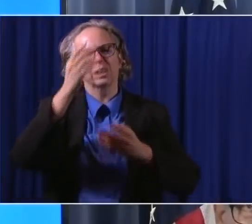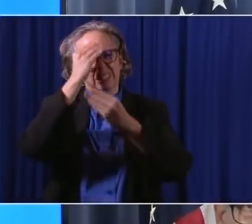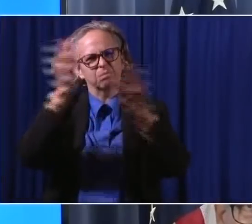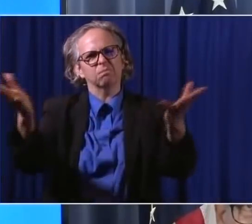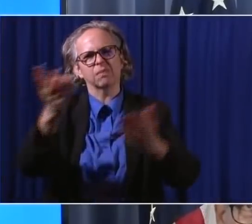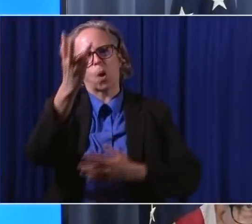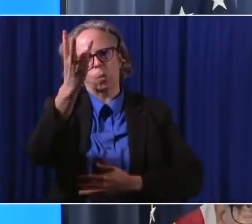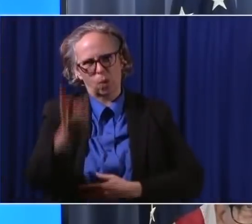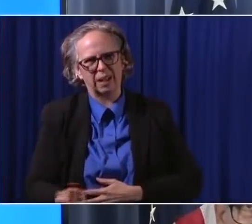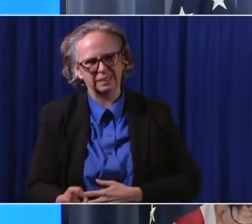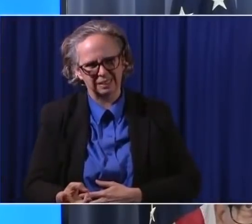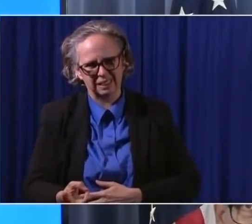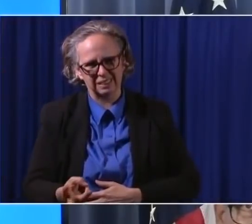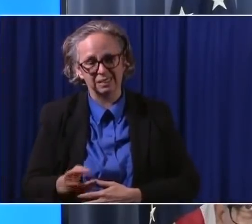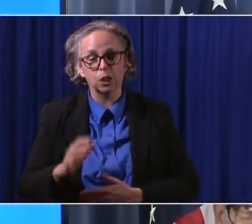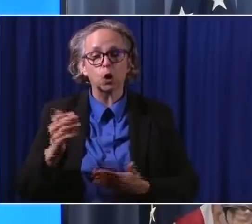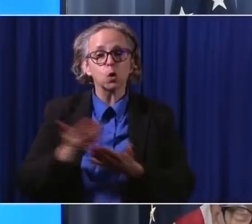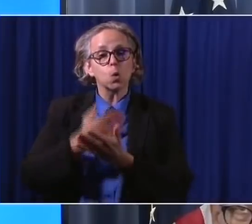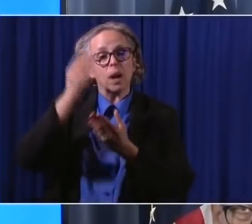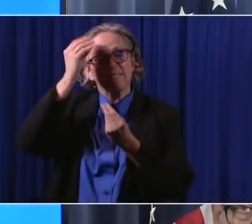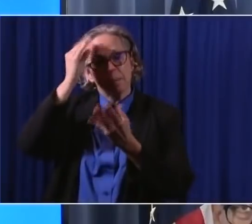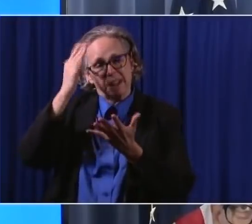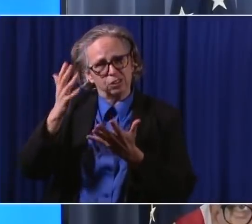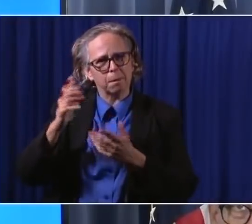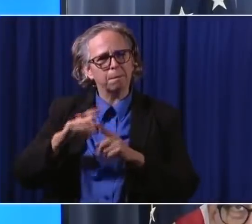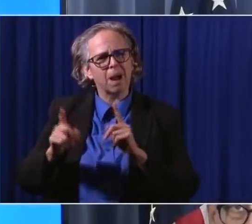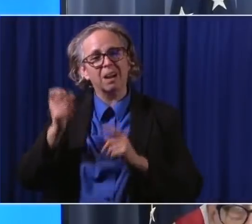DECIDED, FRANKLY, TO HAVE OUR TEAM LOOK AT THIS DATA EVERY